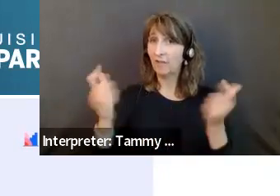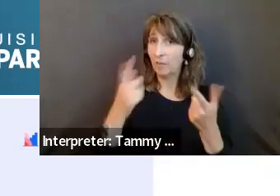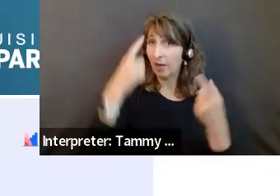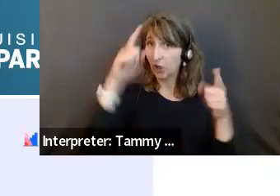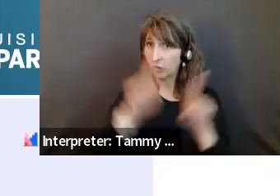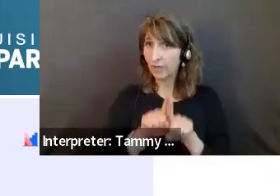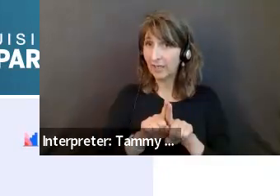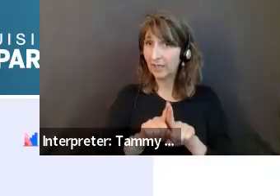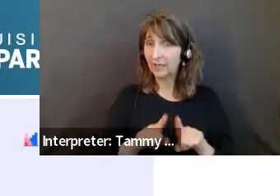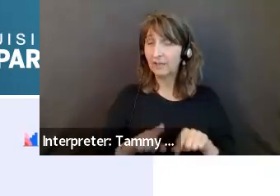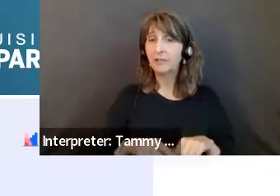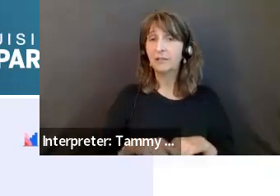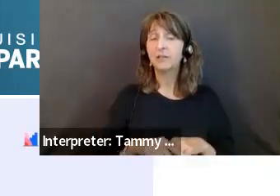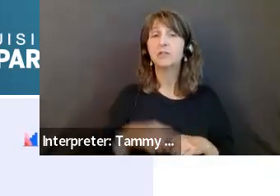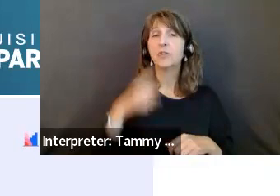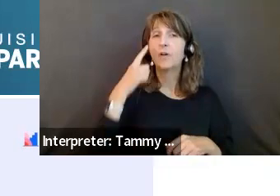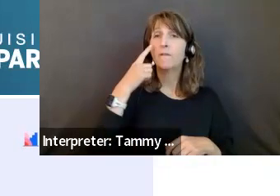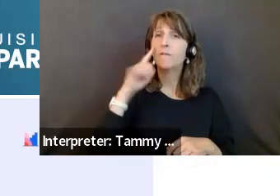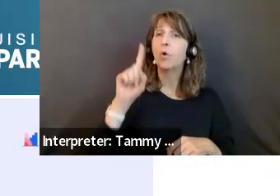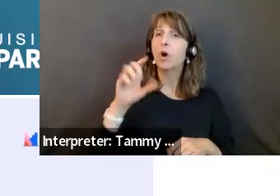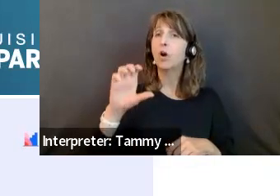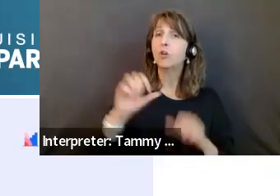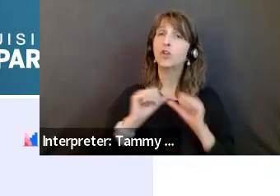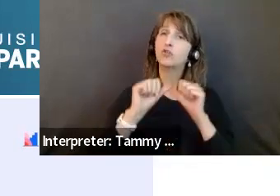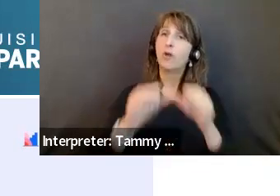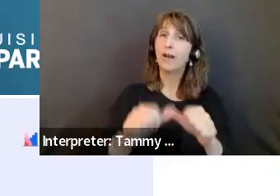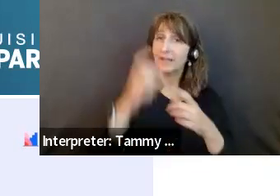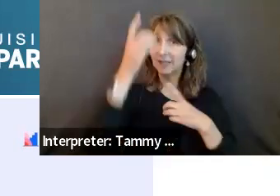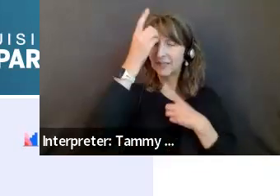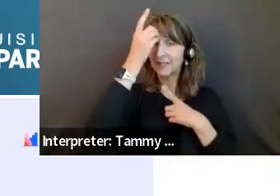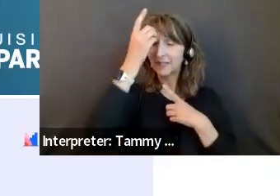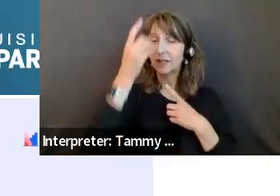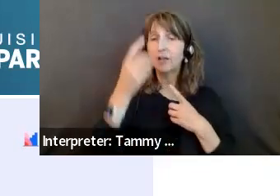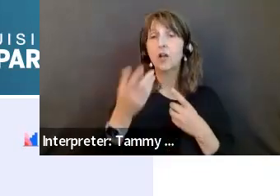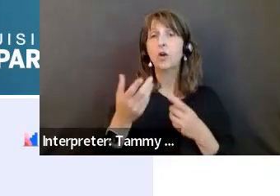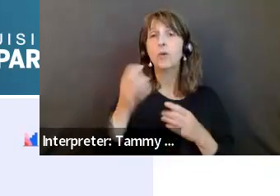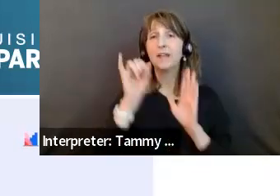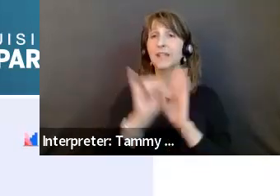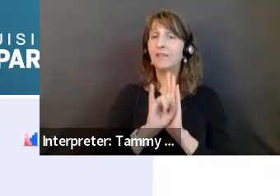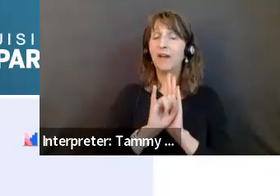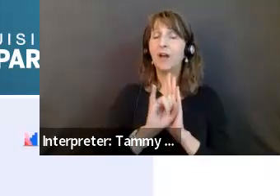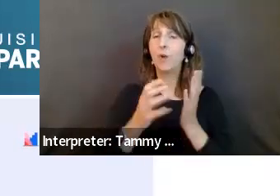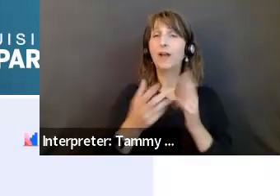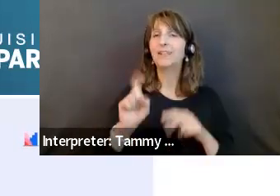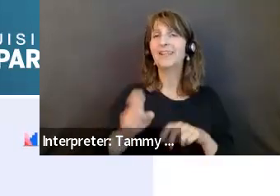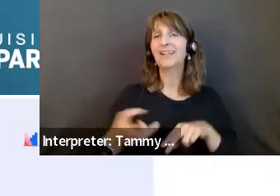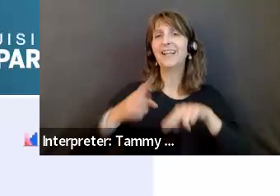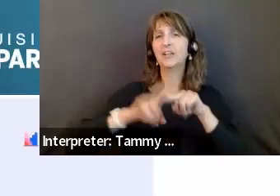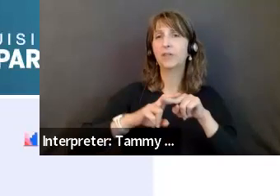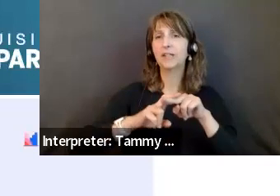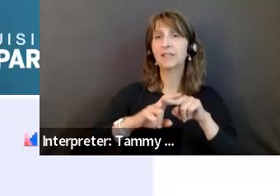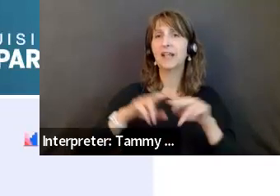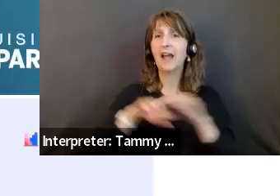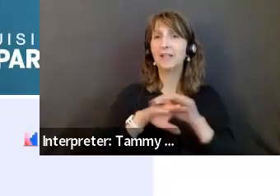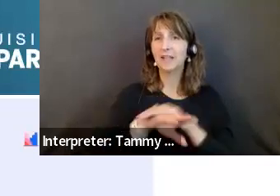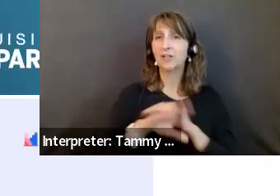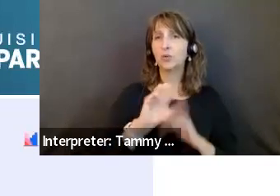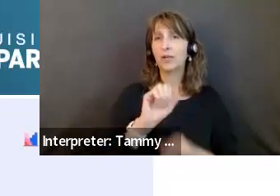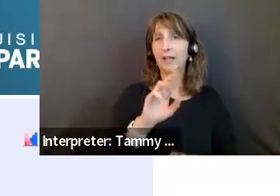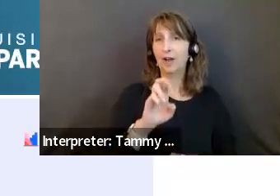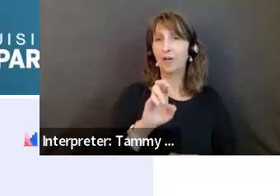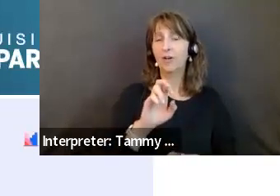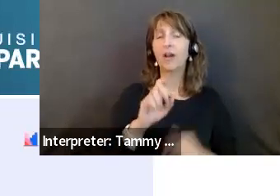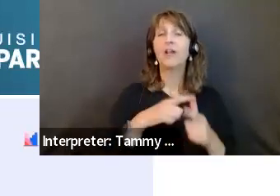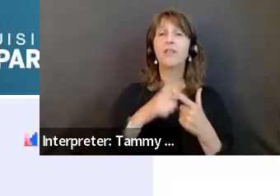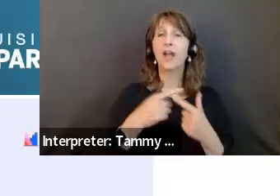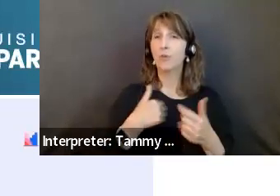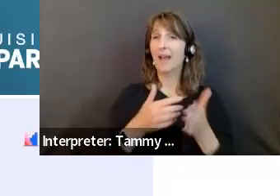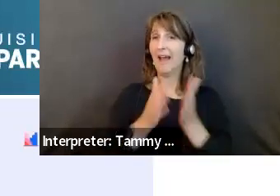So for the chronic disease work group, we identified increased access to care and we asked members if they agreed or disagree to including this as an objective for the priority area.